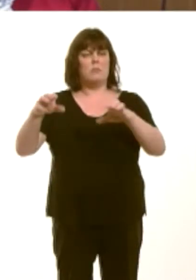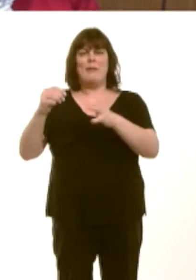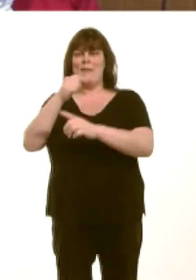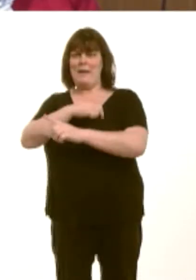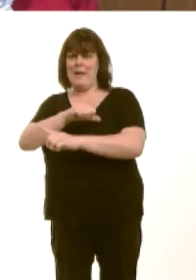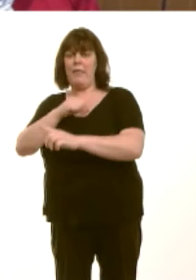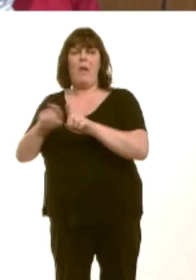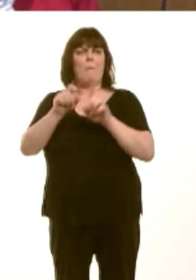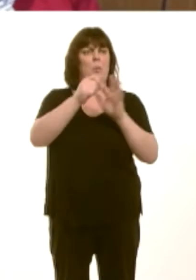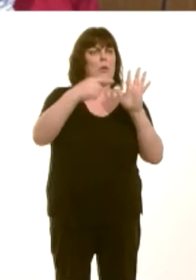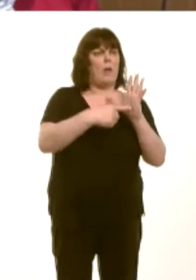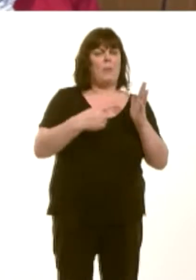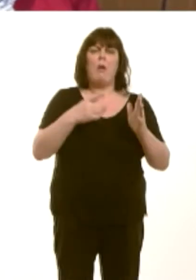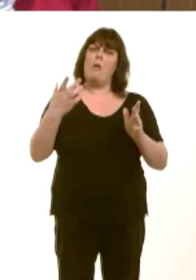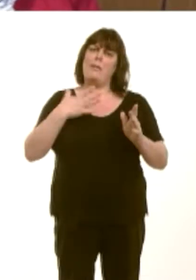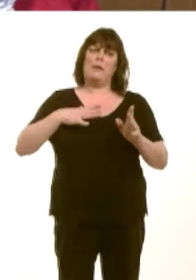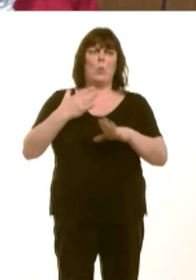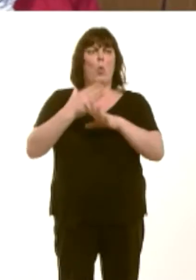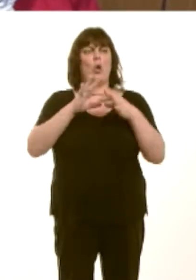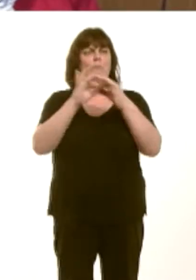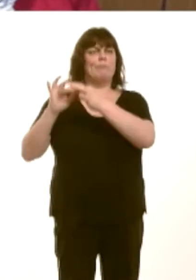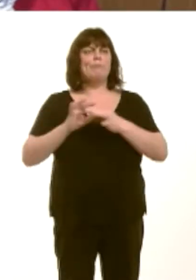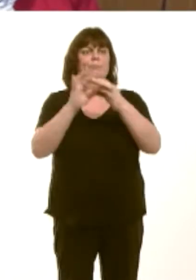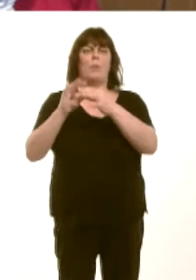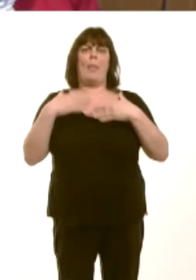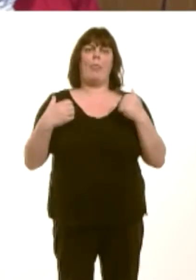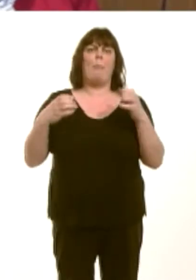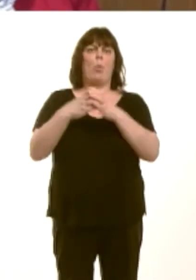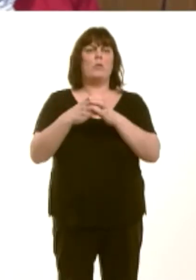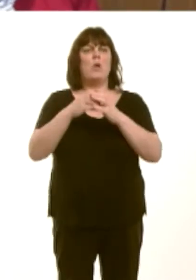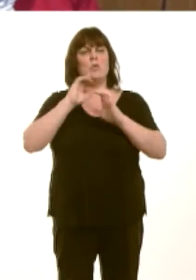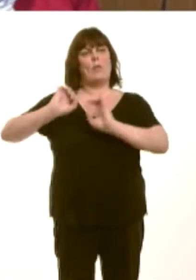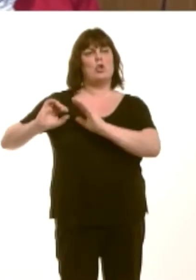with the local health boards in order to provide seamless care.